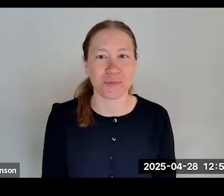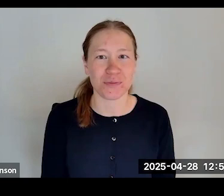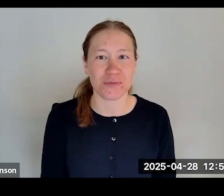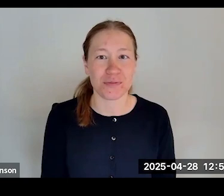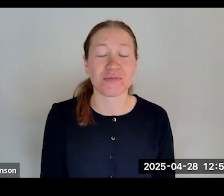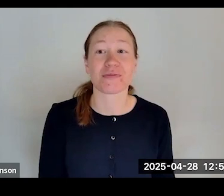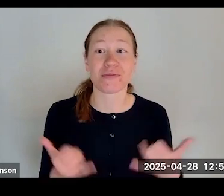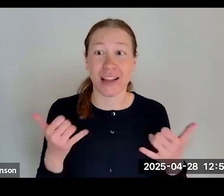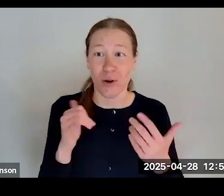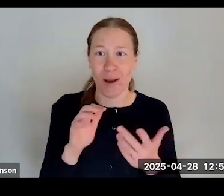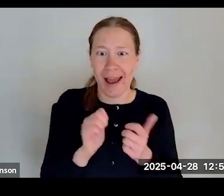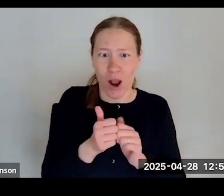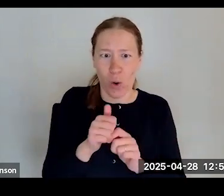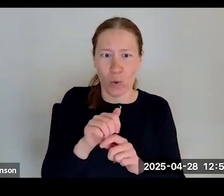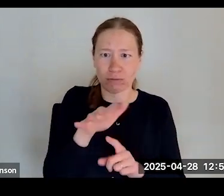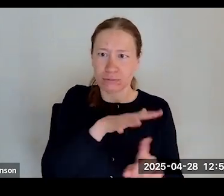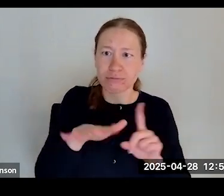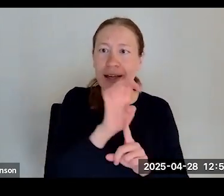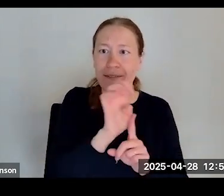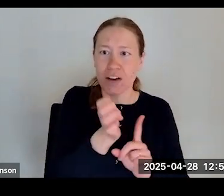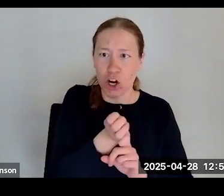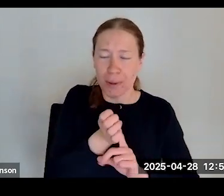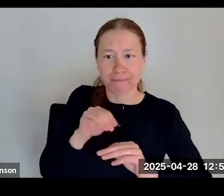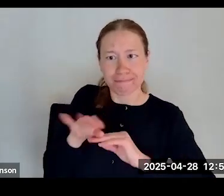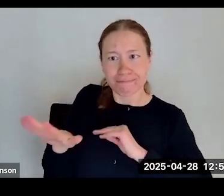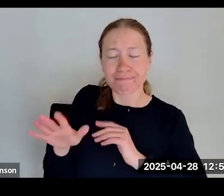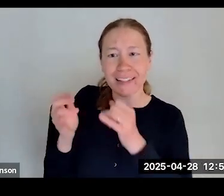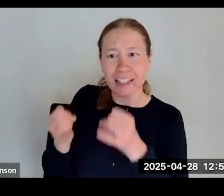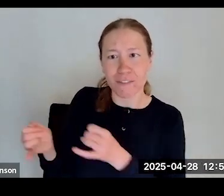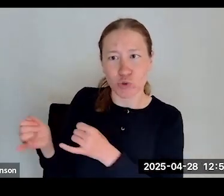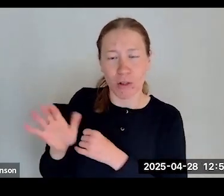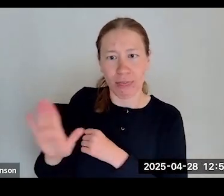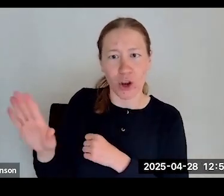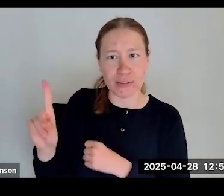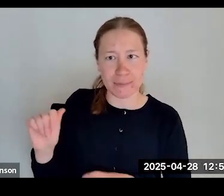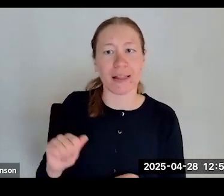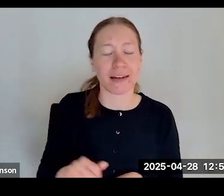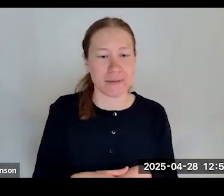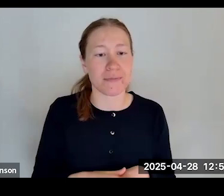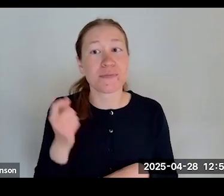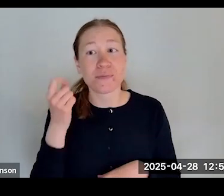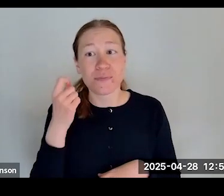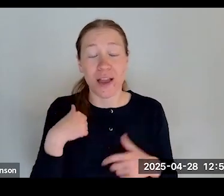So environmental impact on an individual's disability is what we're gonna talk about next. And this is because I wanna focus on